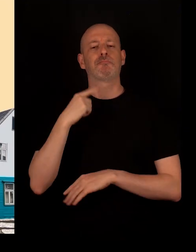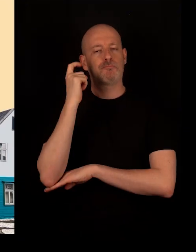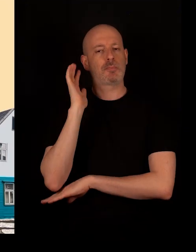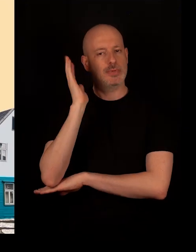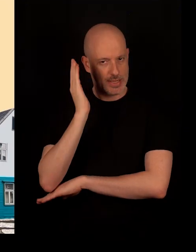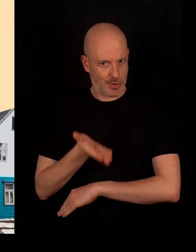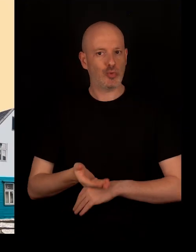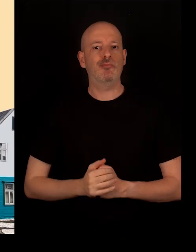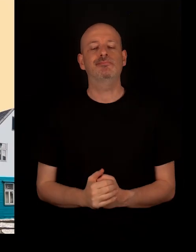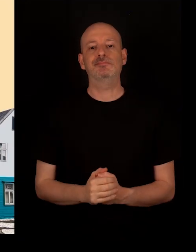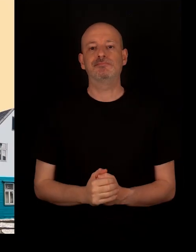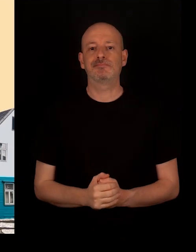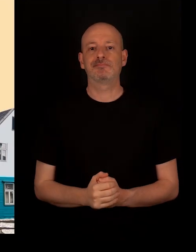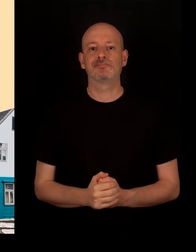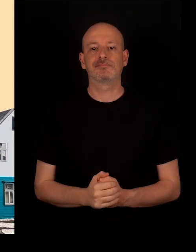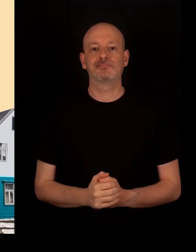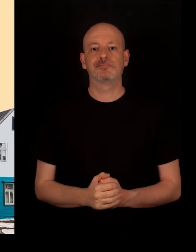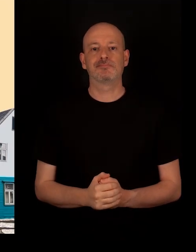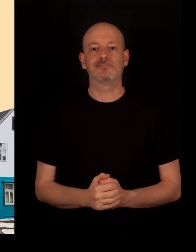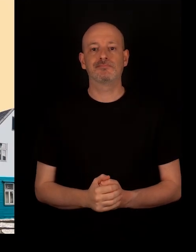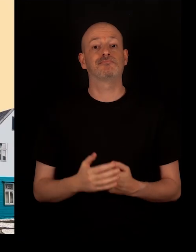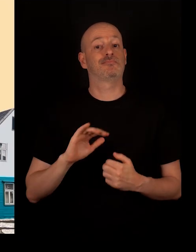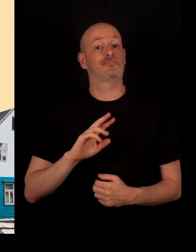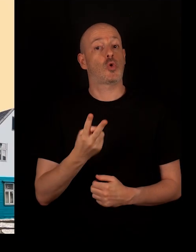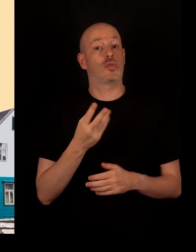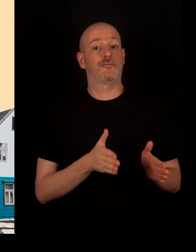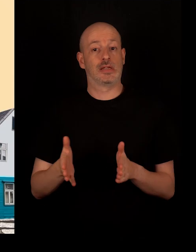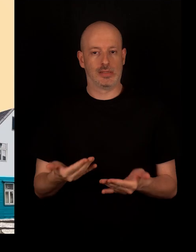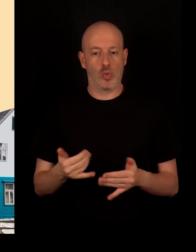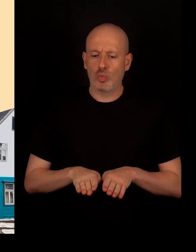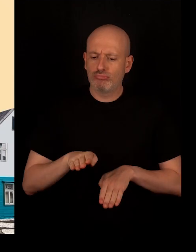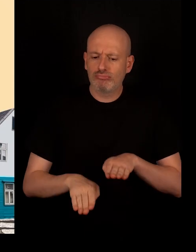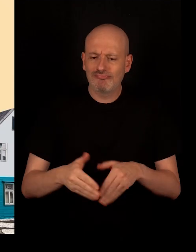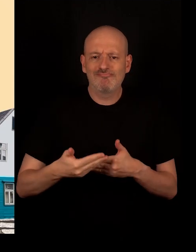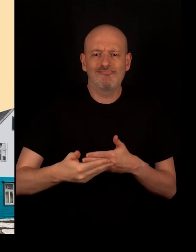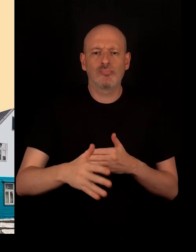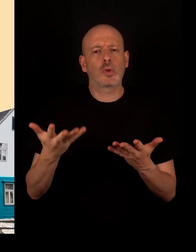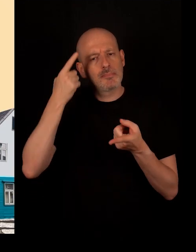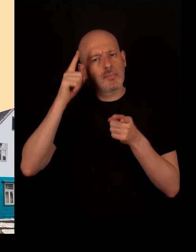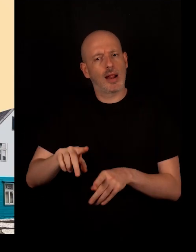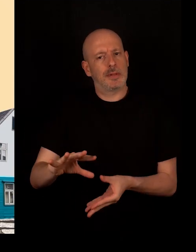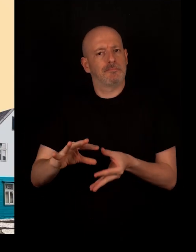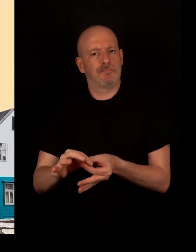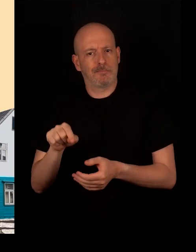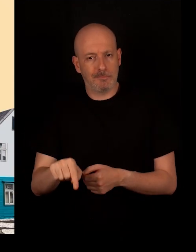I will start with the presentation. We are in the second phase, the next steps regarding the agreement.